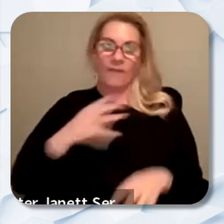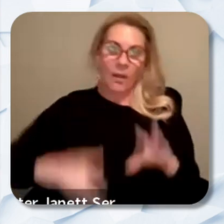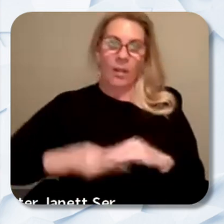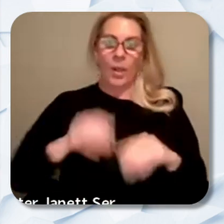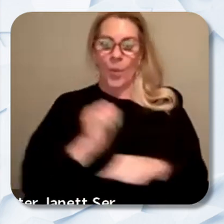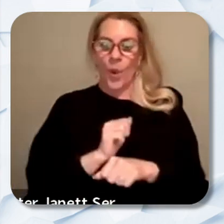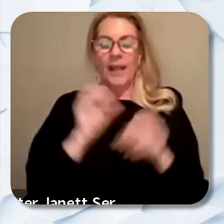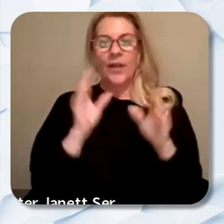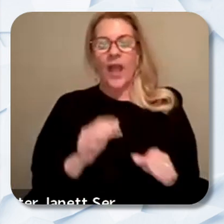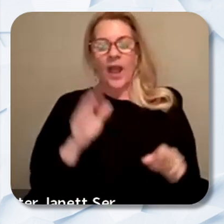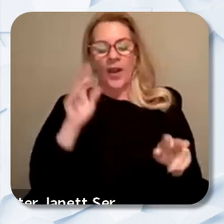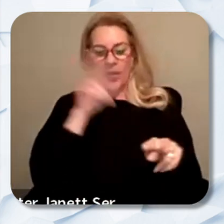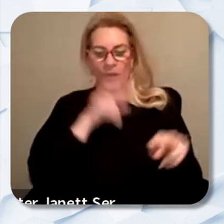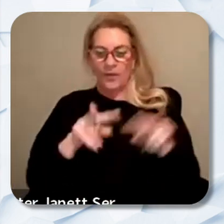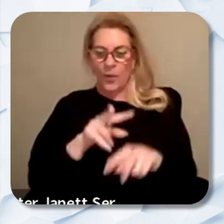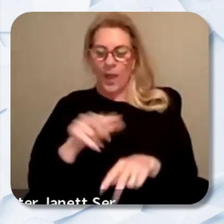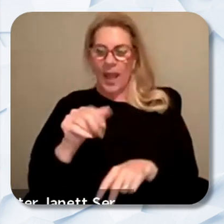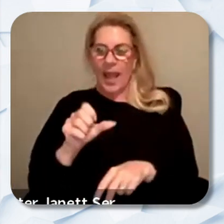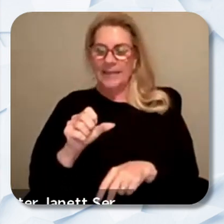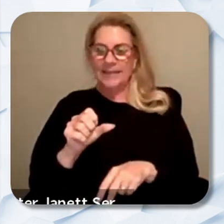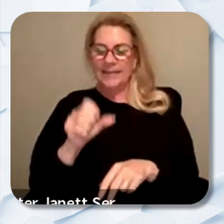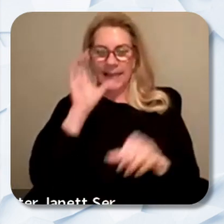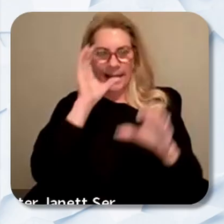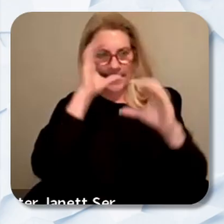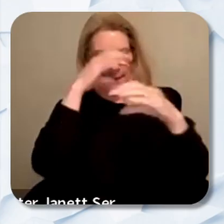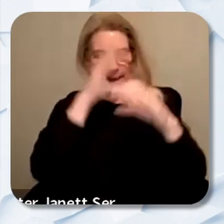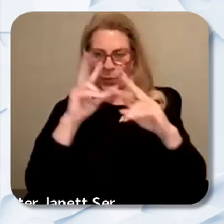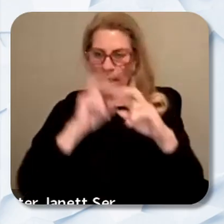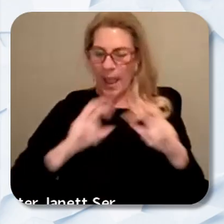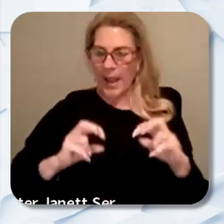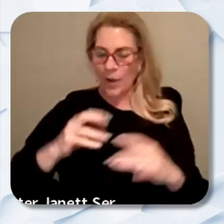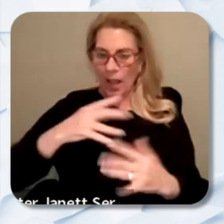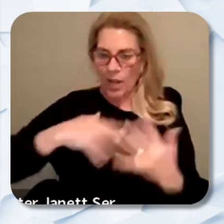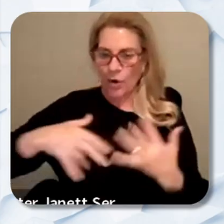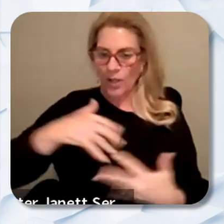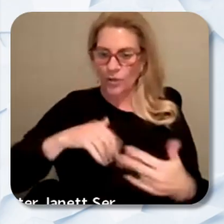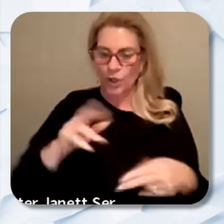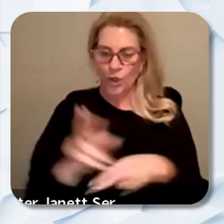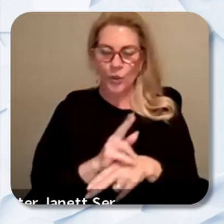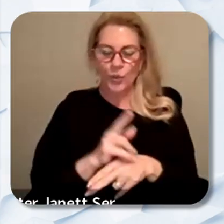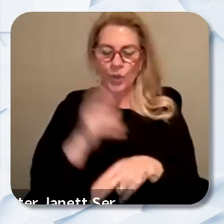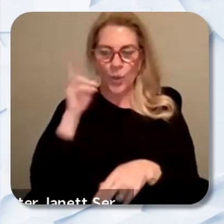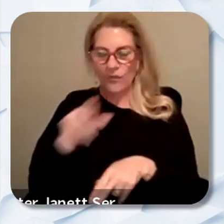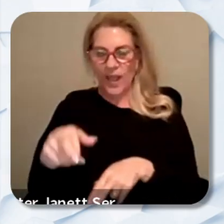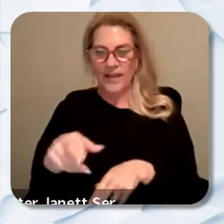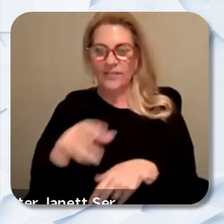can focus on viewing as as the lens to analyze interactions and using reflective practices to